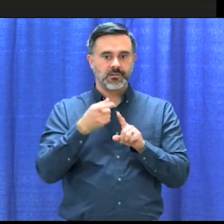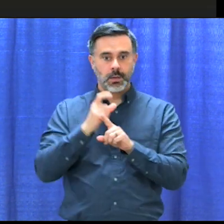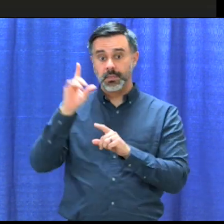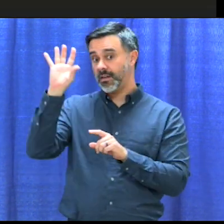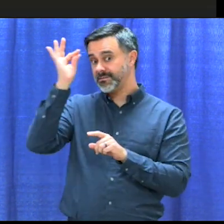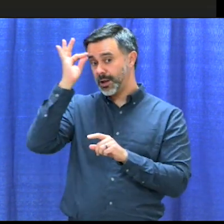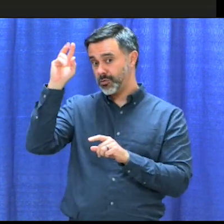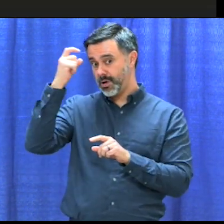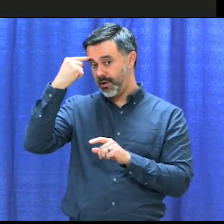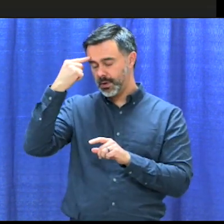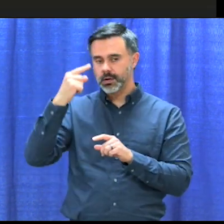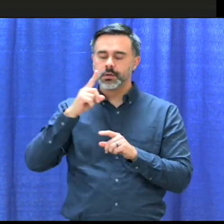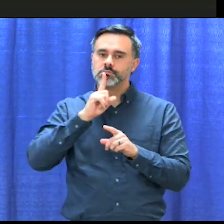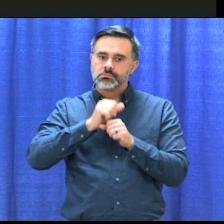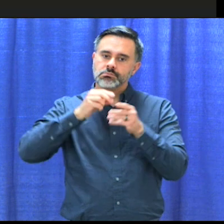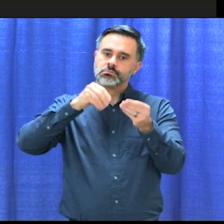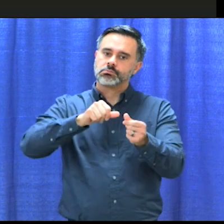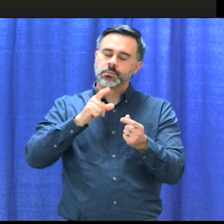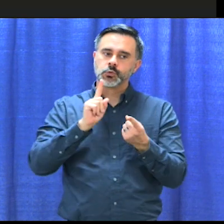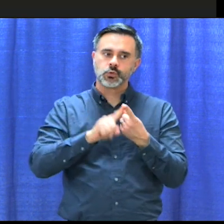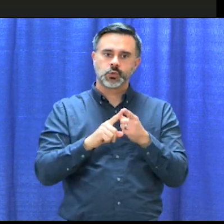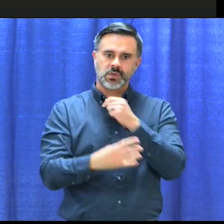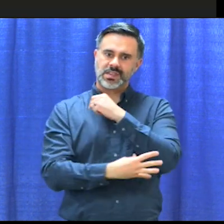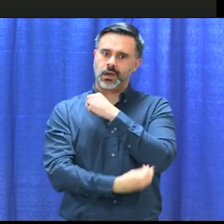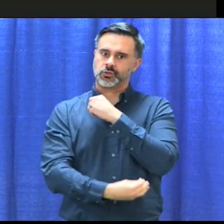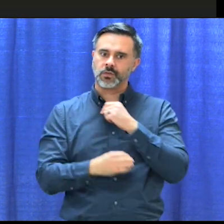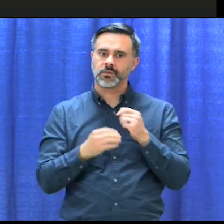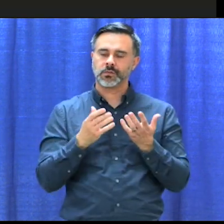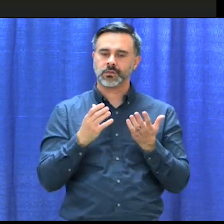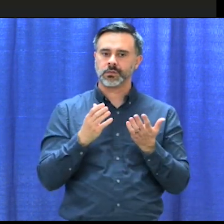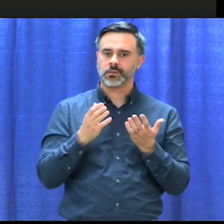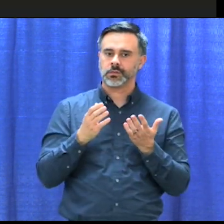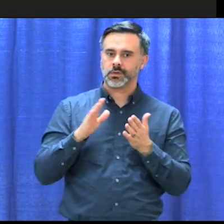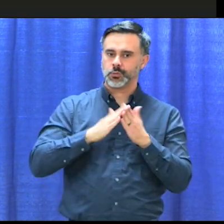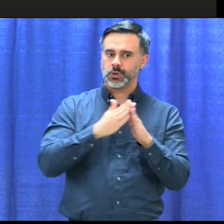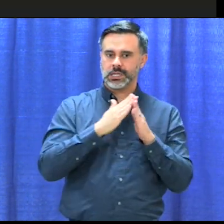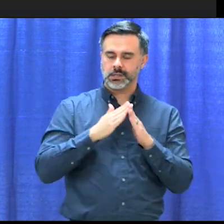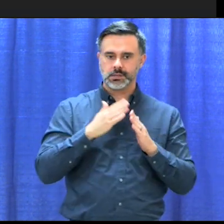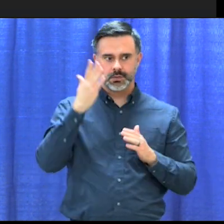are actually being spent in some of the most underserved communities because they are the most remote.